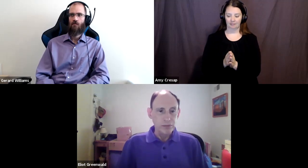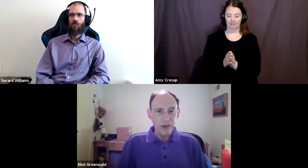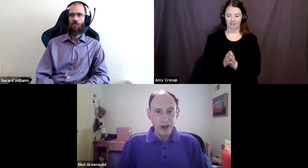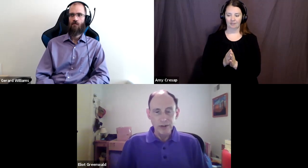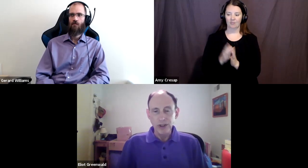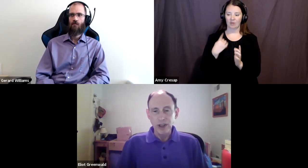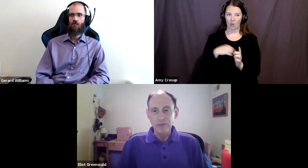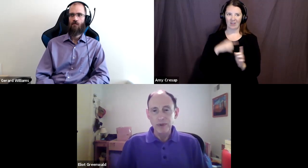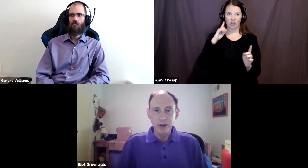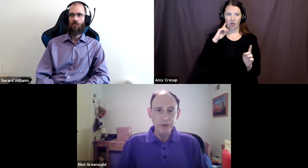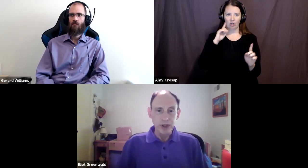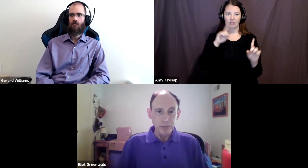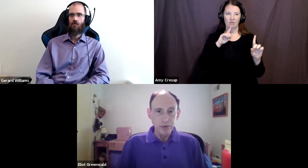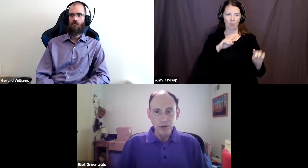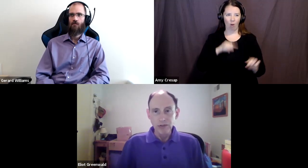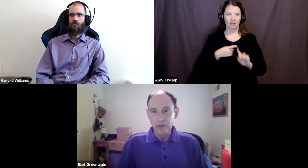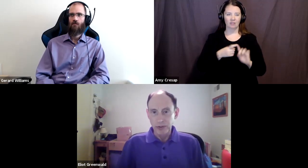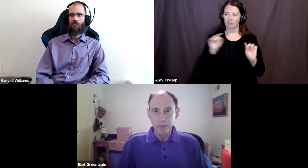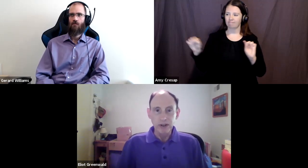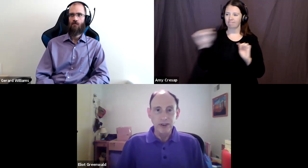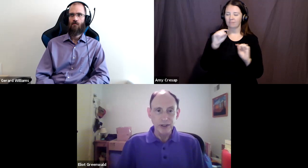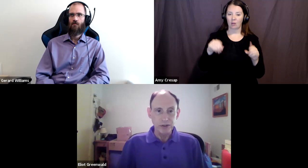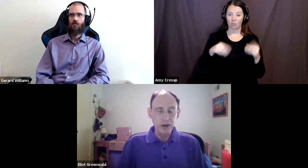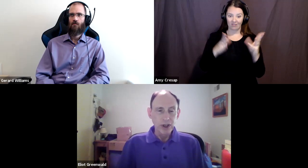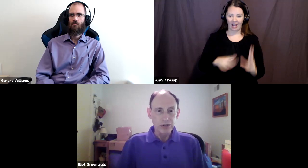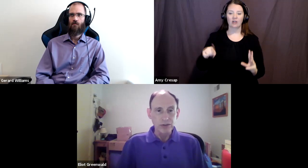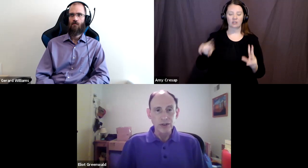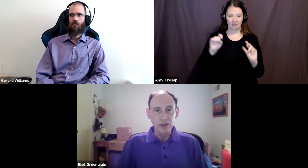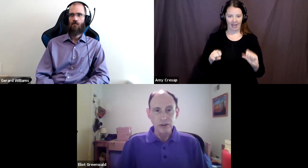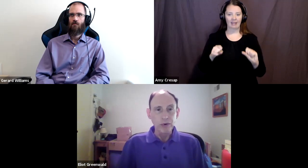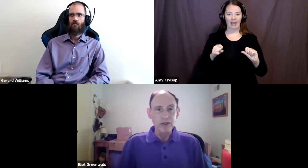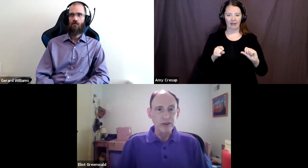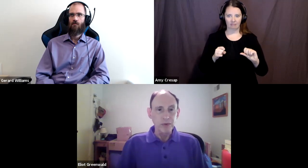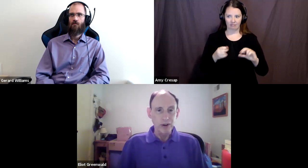from providers, they have been able to improve the speed of answer since the initial waiver